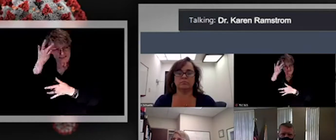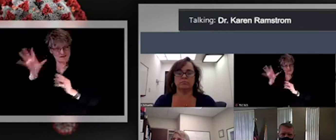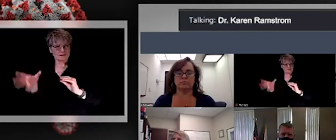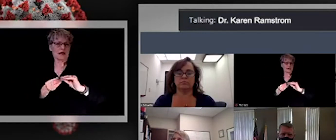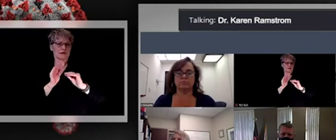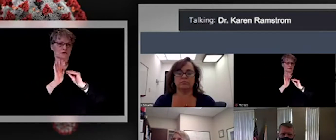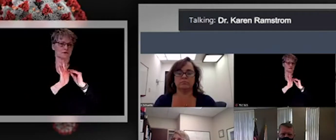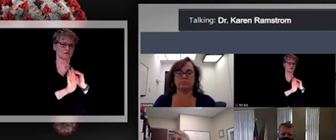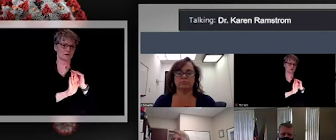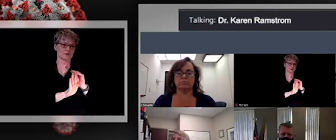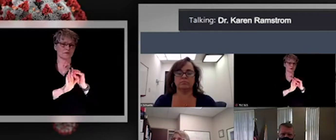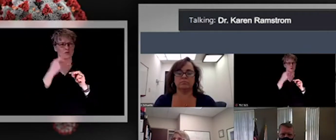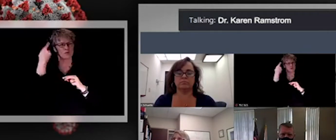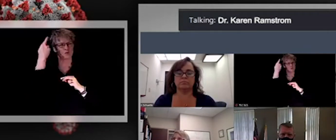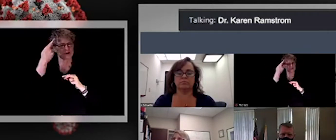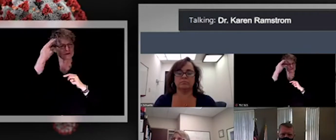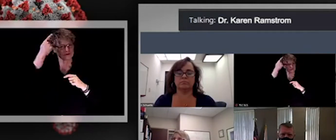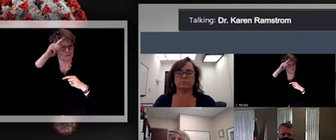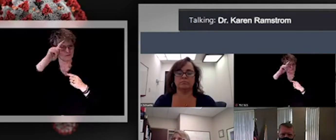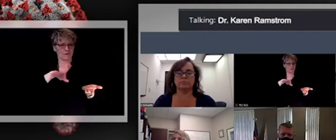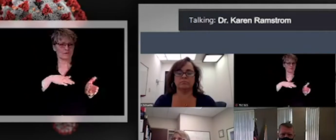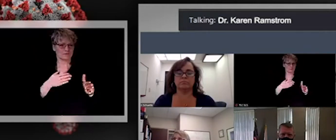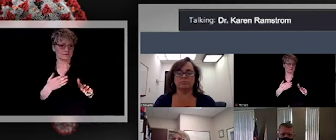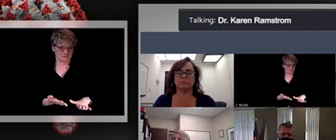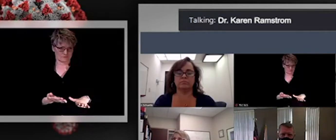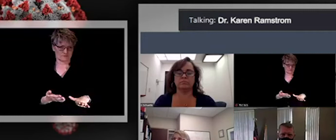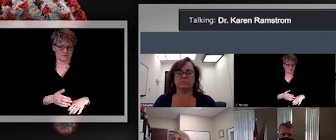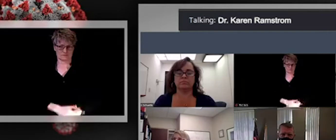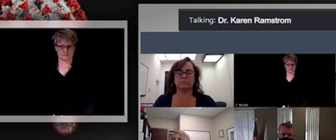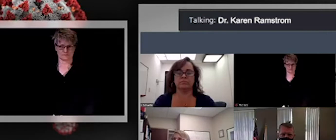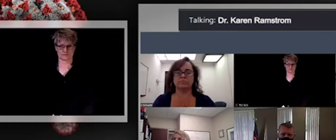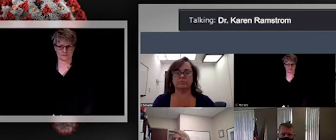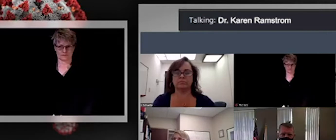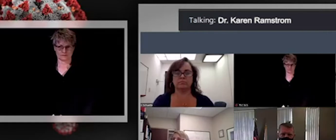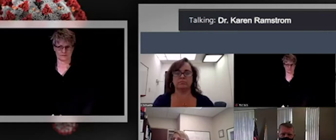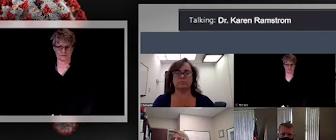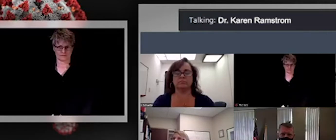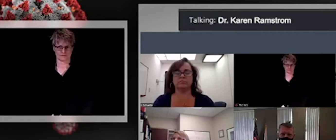be medical conditions that are listed that are part of the course of the physiology of